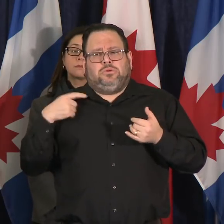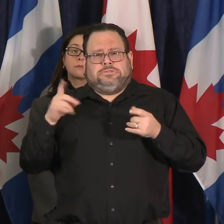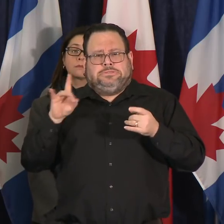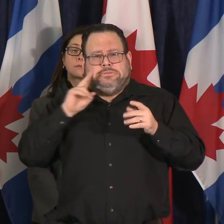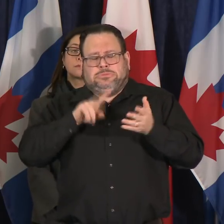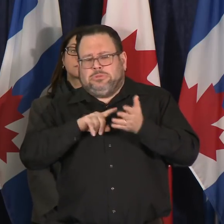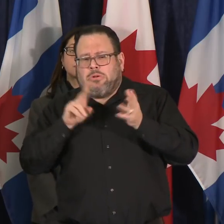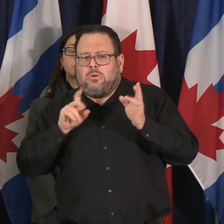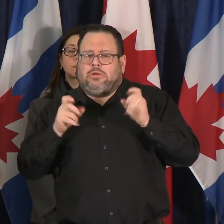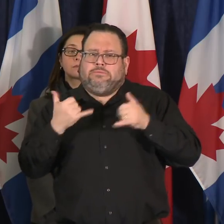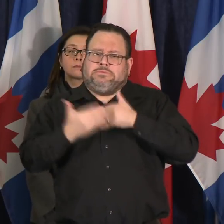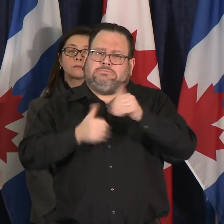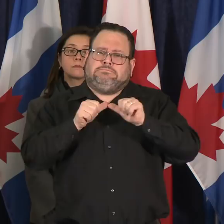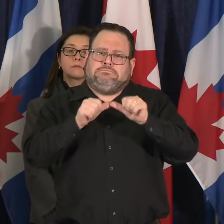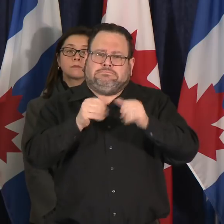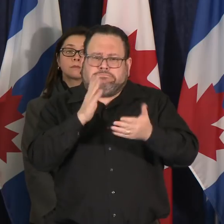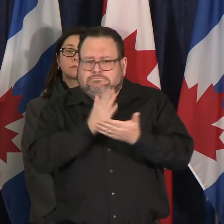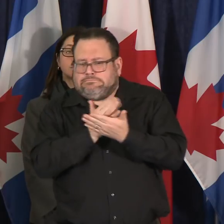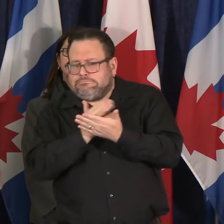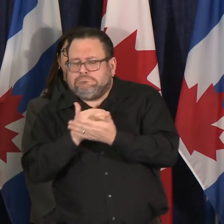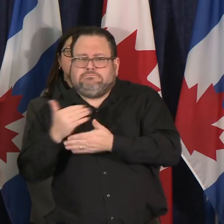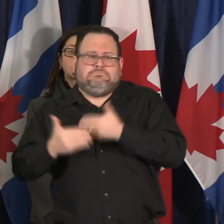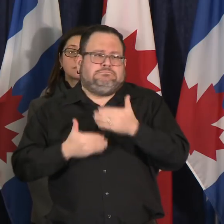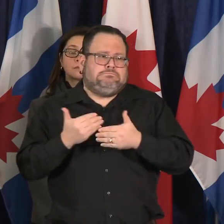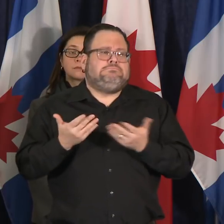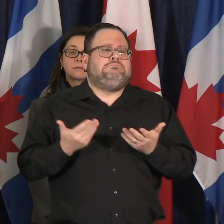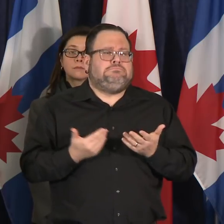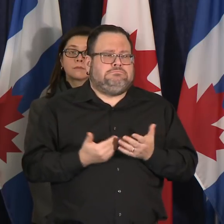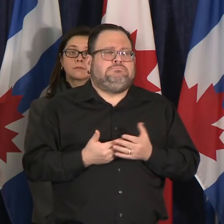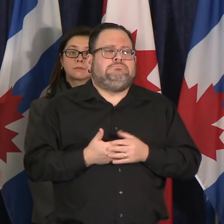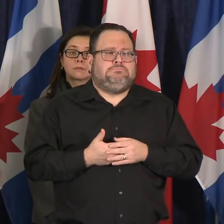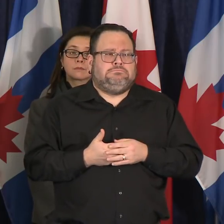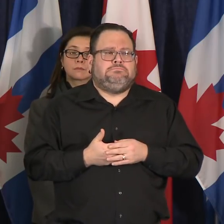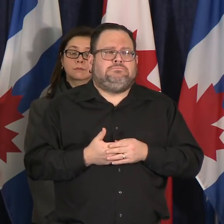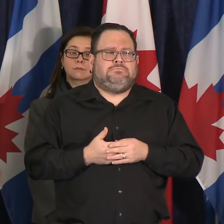obviously don't have city council or others you know at the table or with